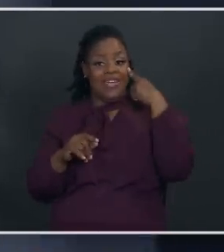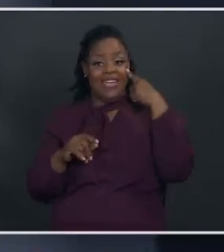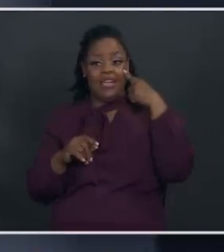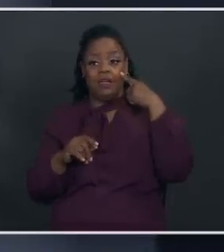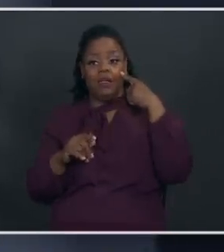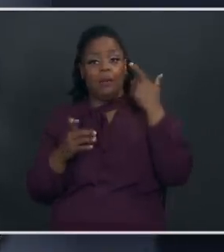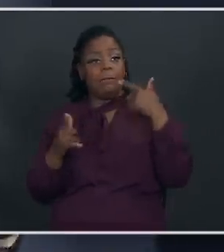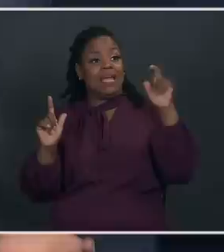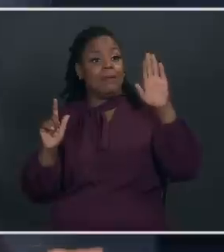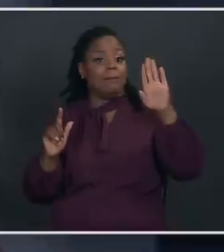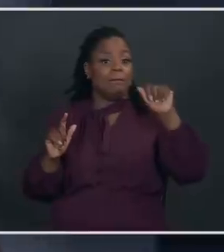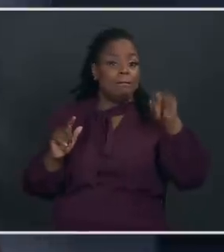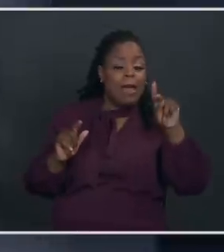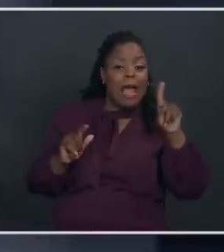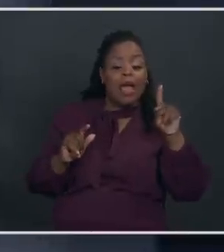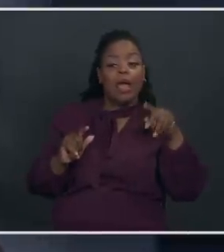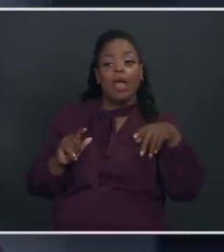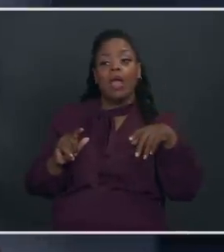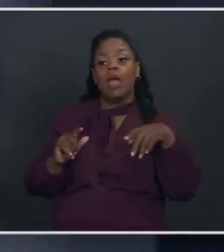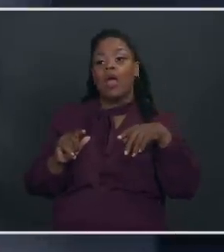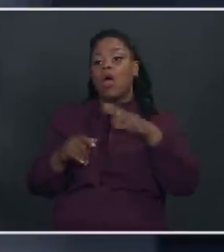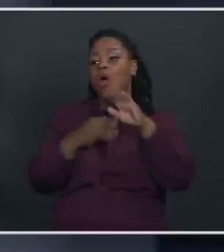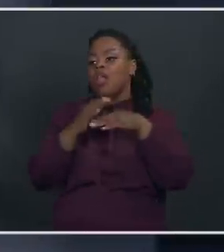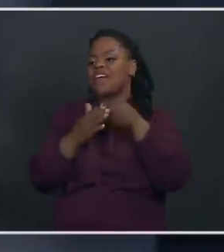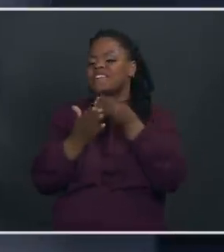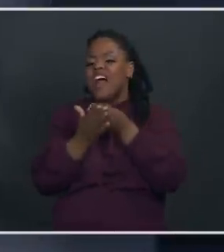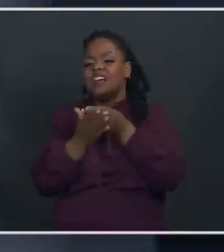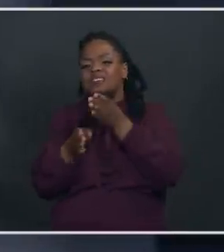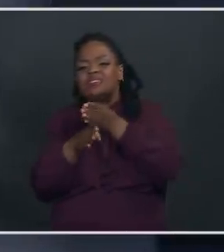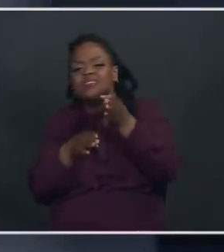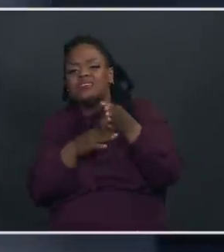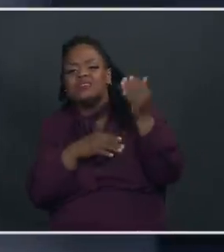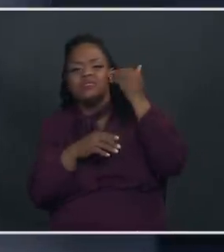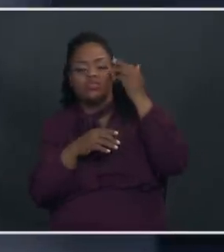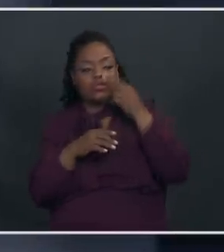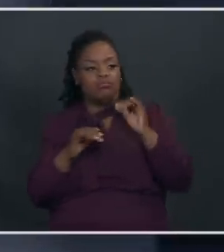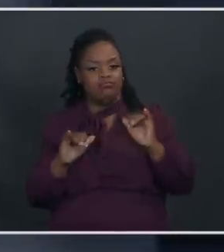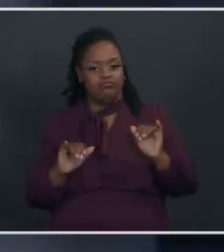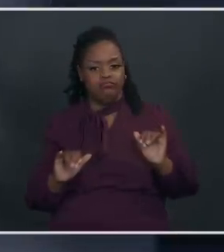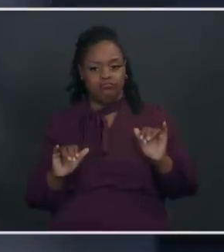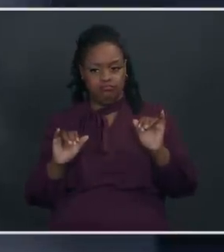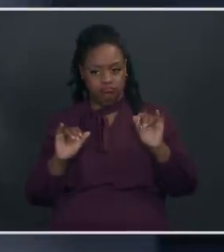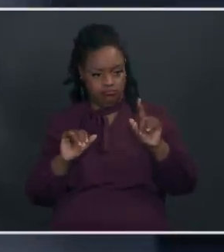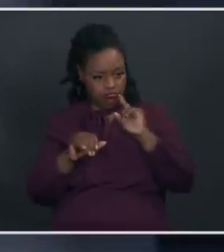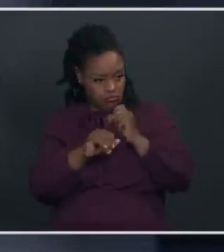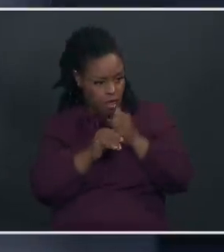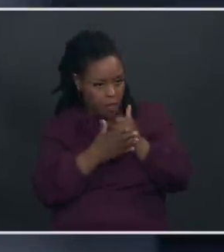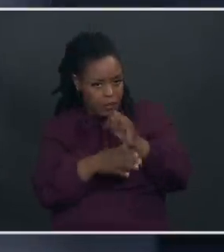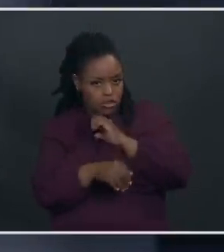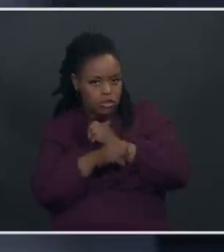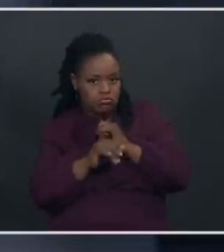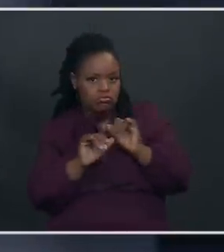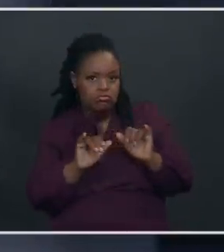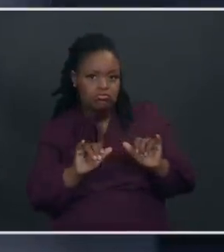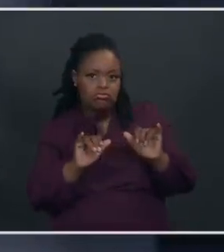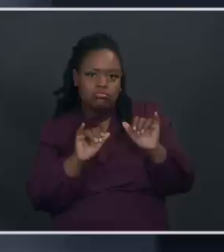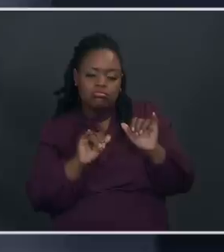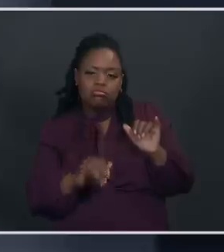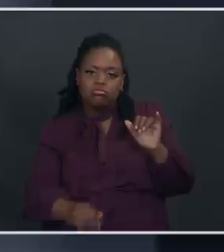venture capital are all discovering is: There's a lot of money to be made in the creation of these new jobs in these sectors.